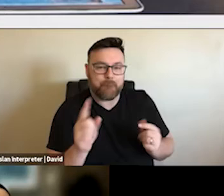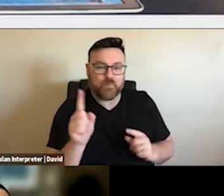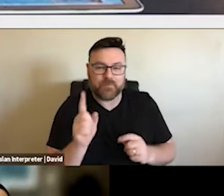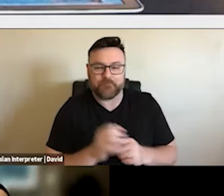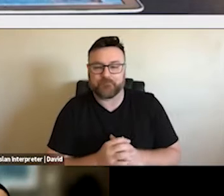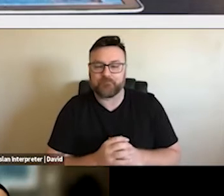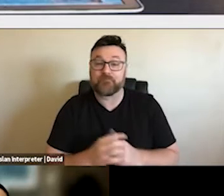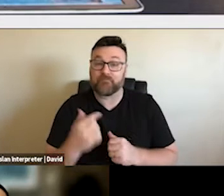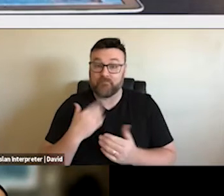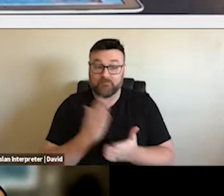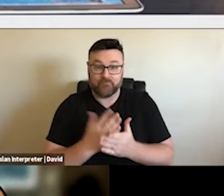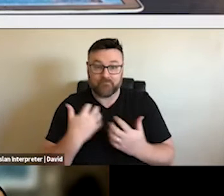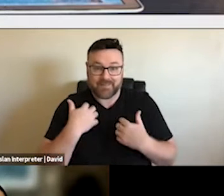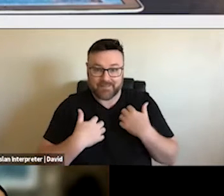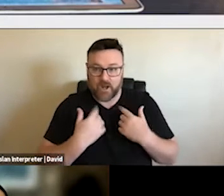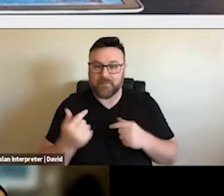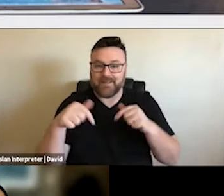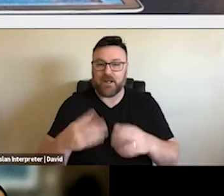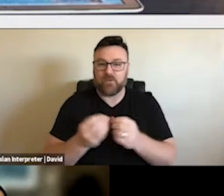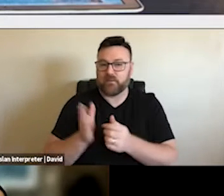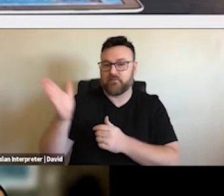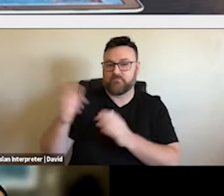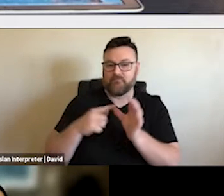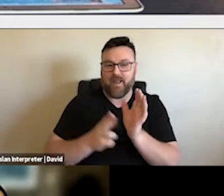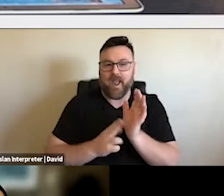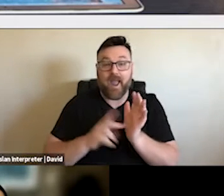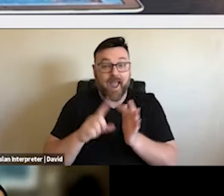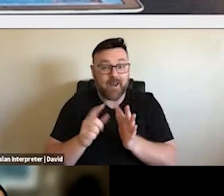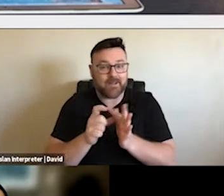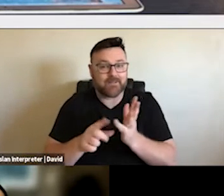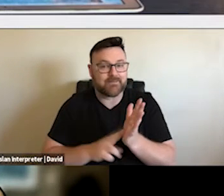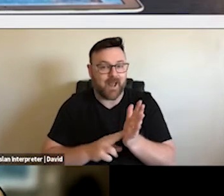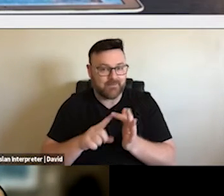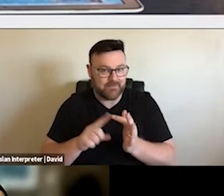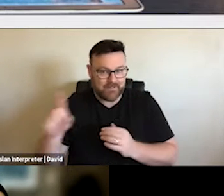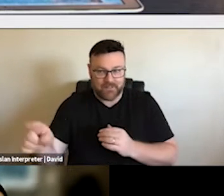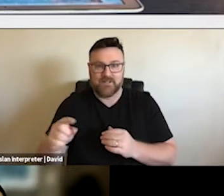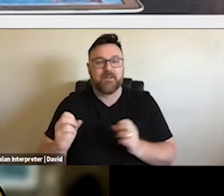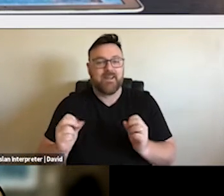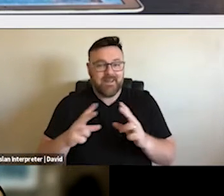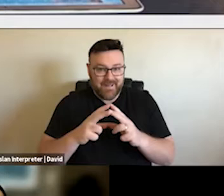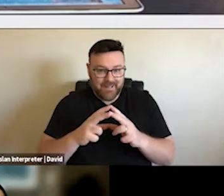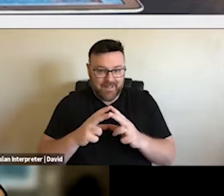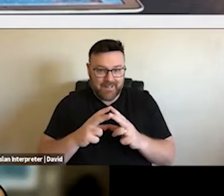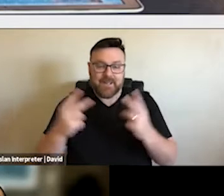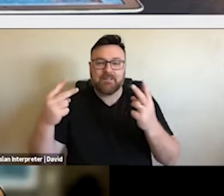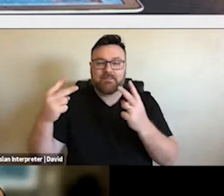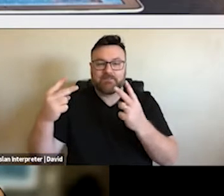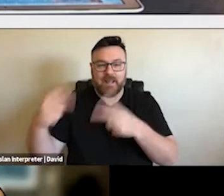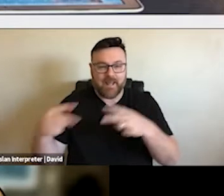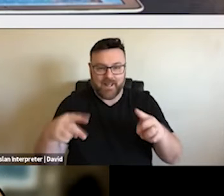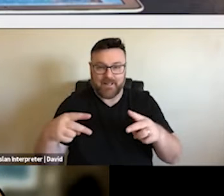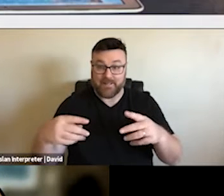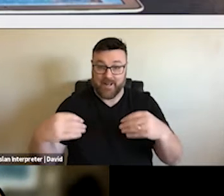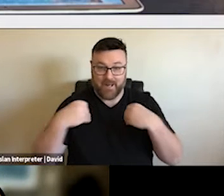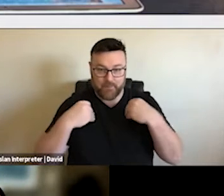I'm really excited also to be here with Anne Dunn who has some awesome experiences and